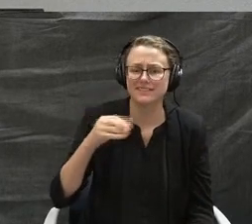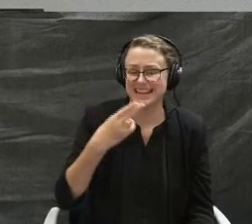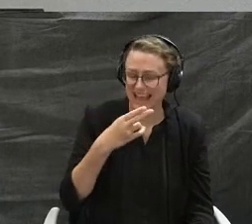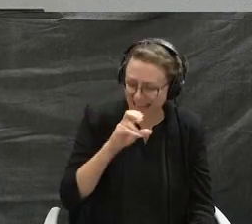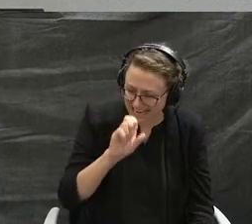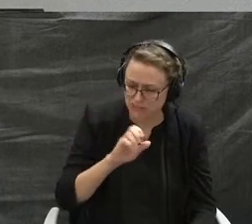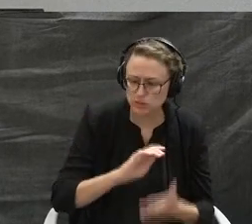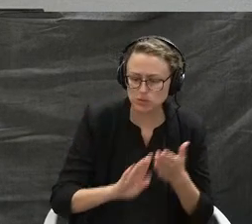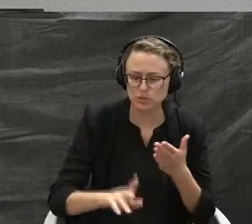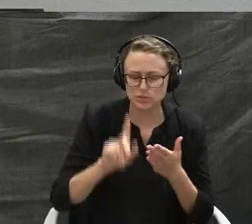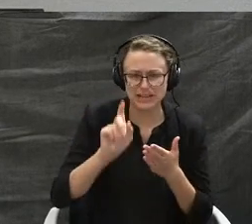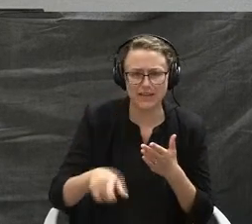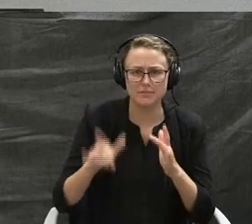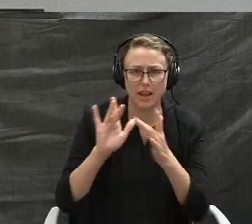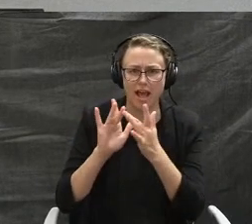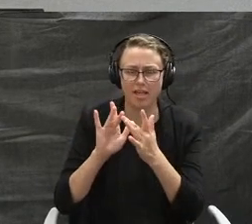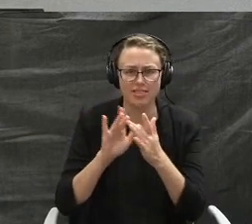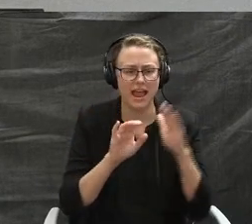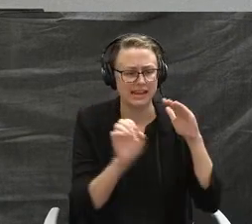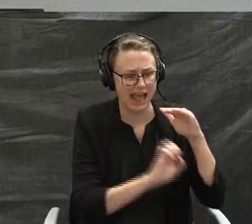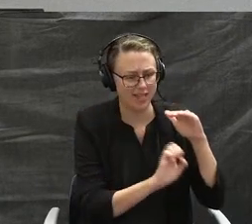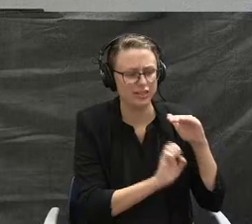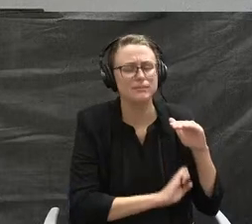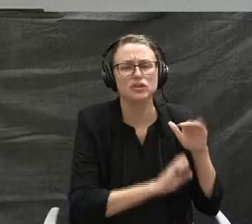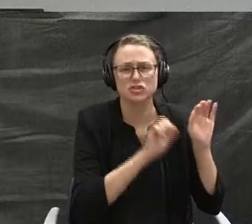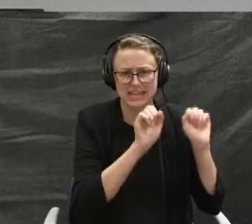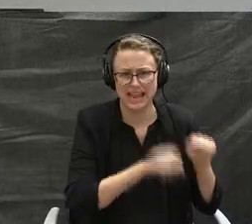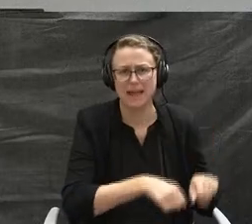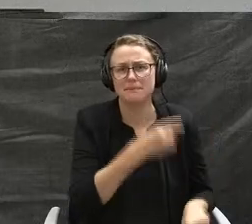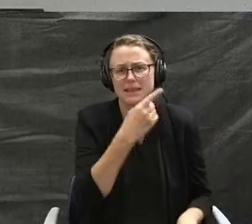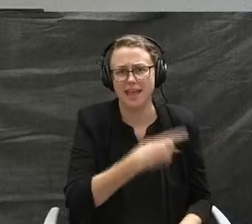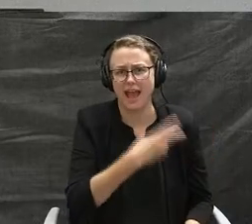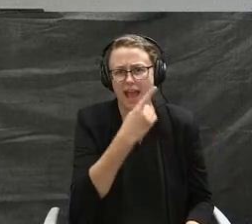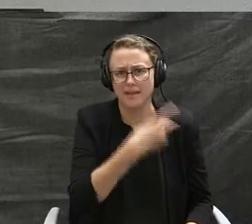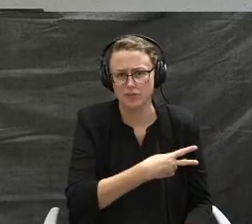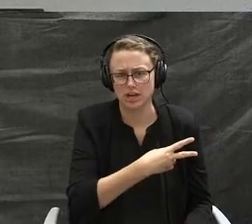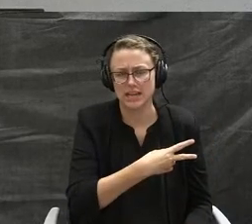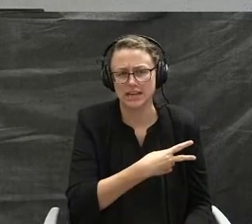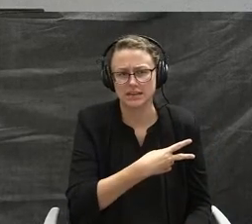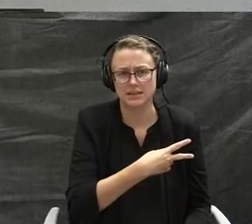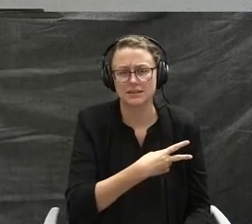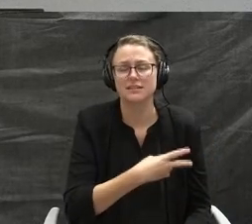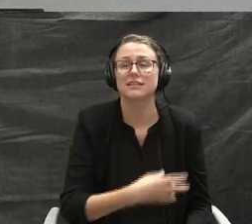elementary can be on a hybrid up to that level. So the last trip